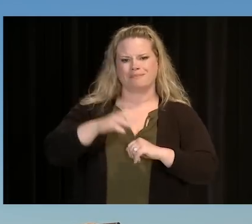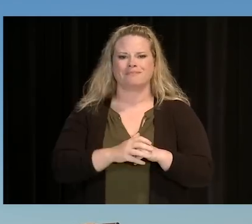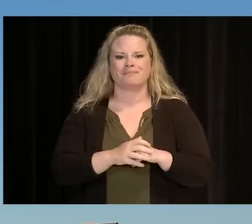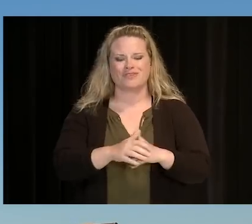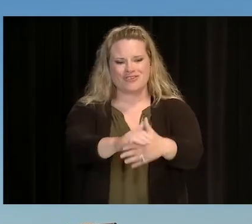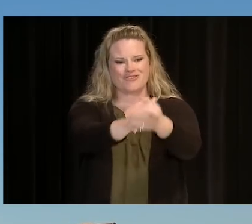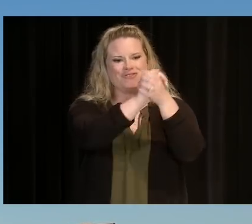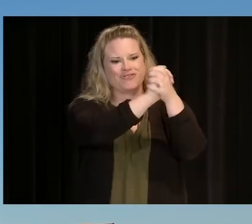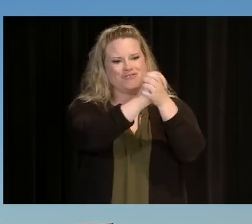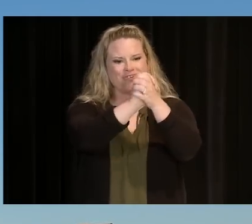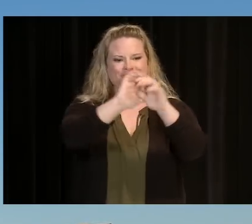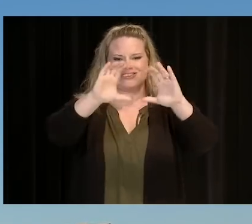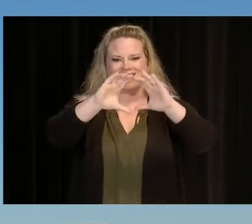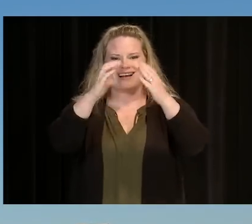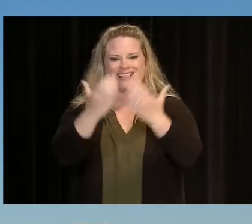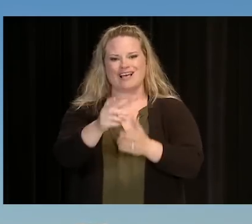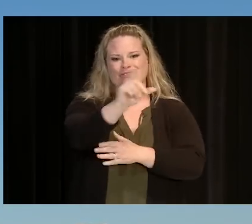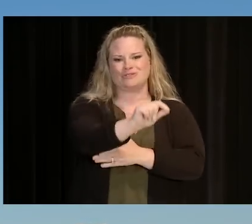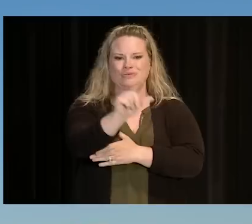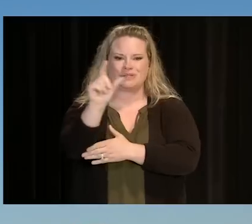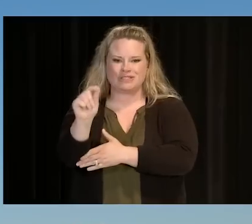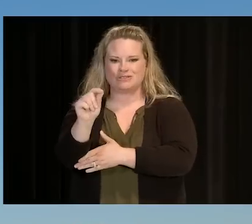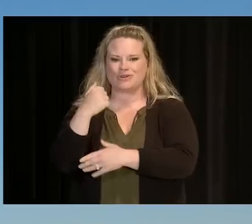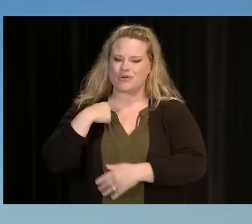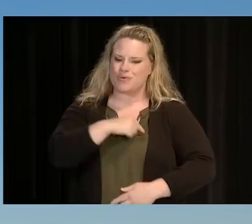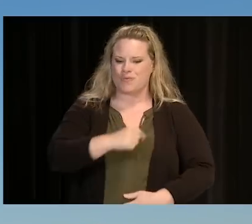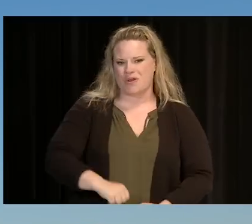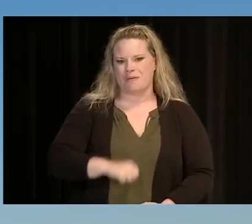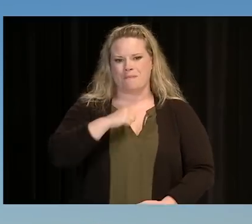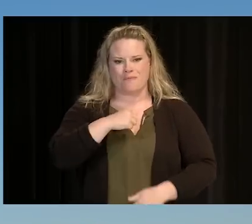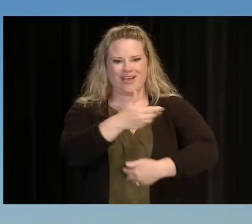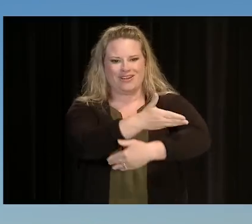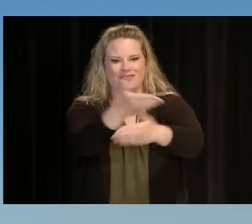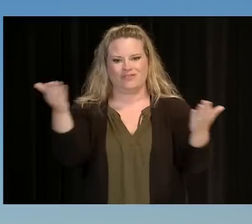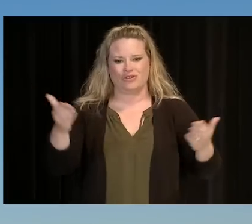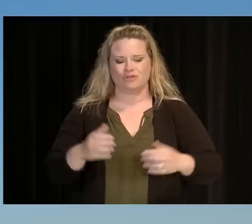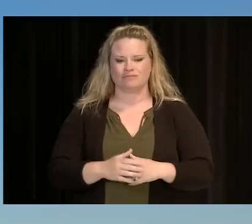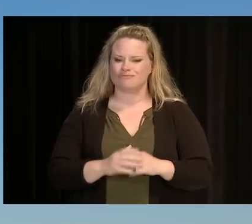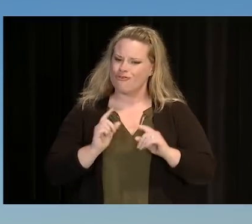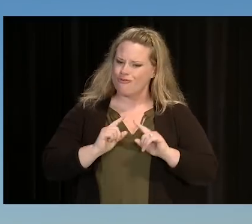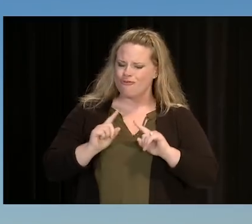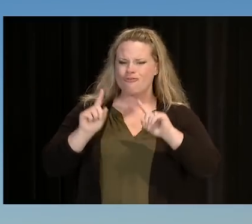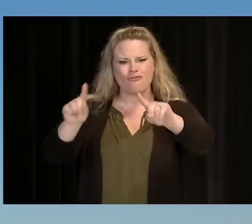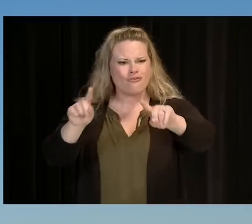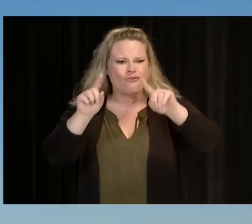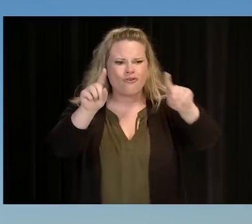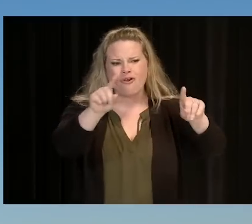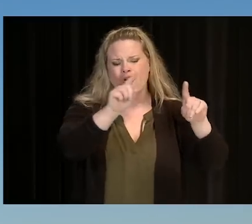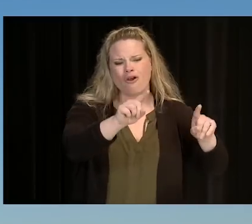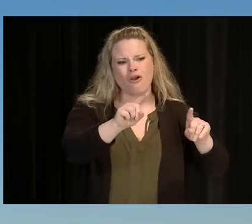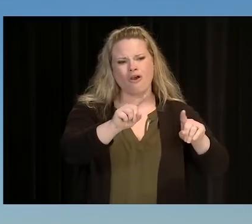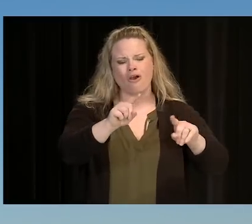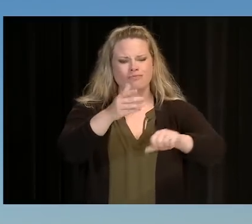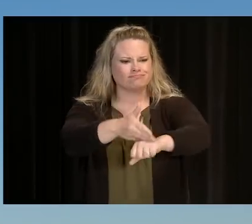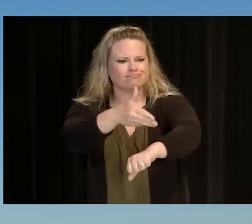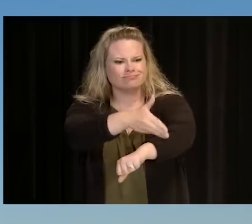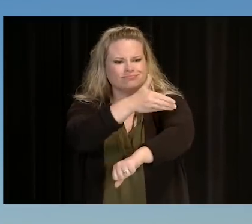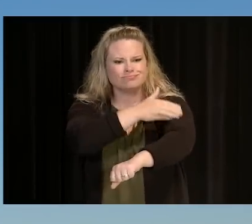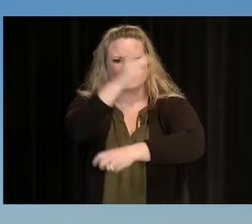CONGRATULATIONS, CLASS OF 2020, WE'RE PROUD OF YOU. SO GO OUT THERE AND MAKE OUR PLANET GREAT.